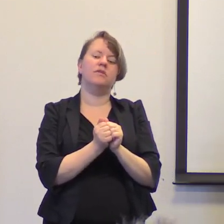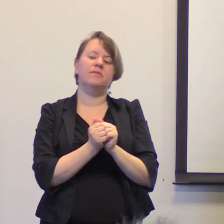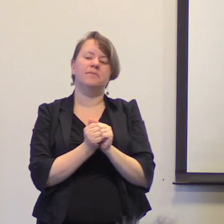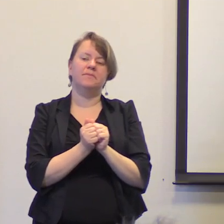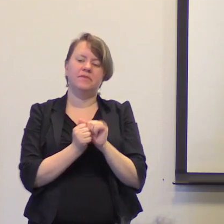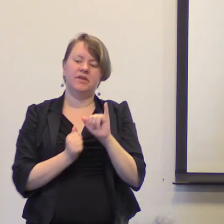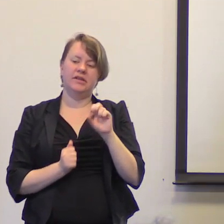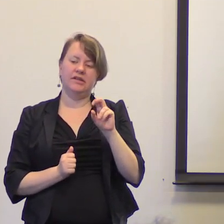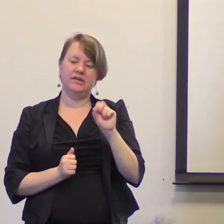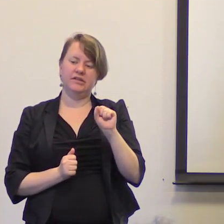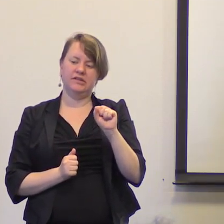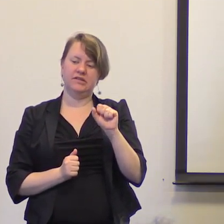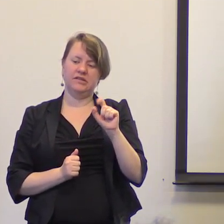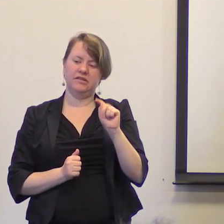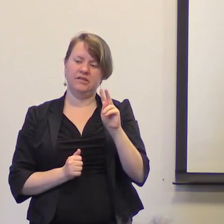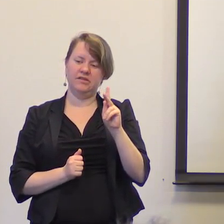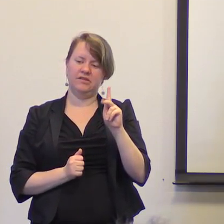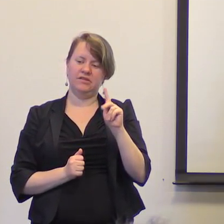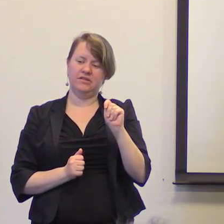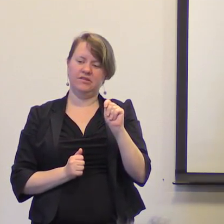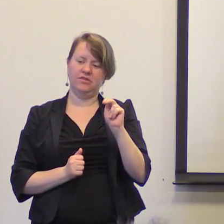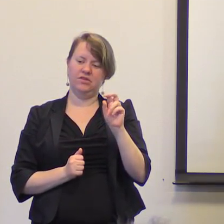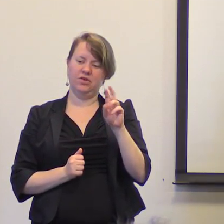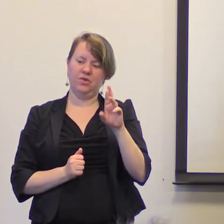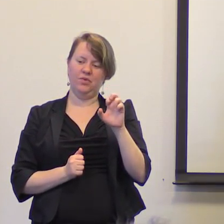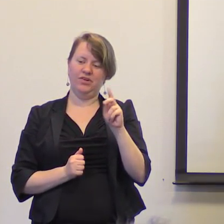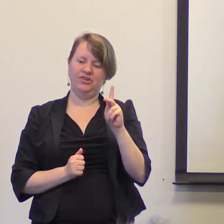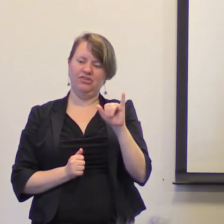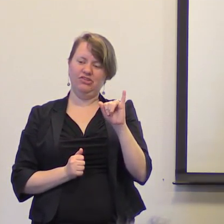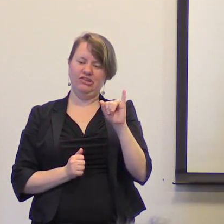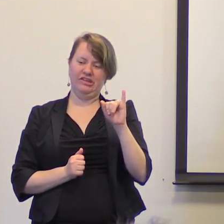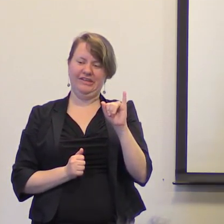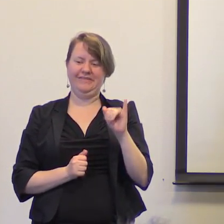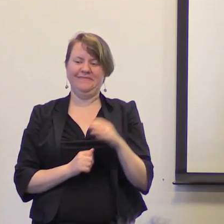who is the founder of a group called Celebrate Mercy, and they're Muslim activists and fundraisers.